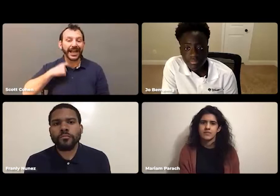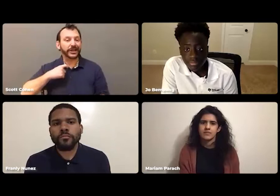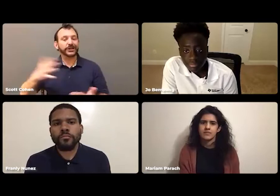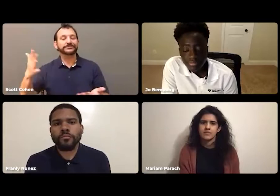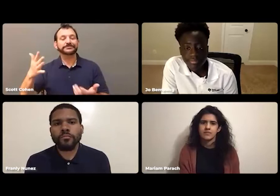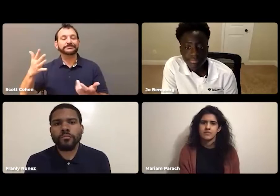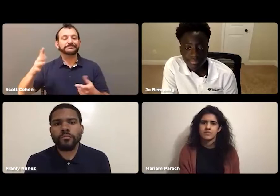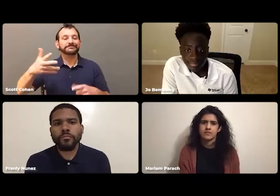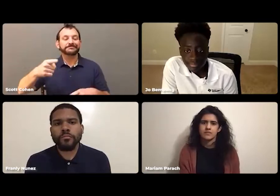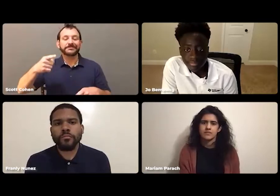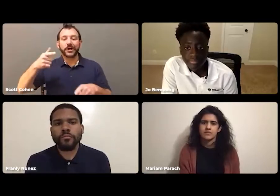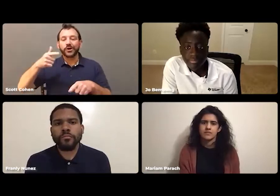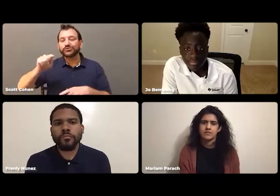their careers.